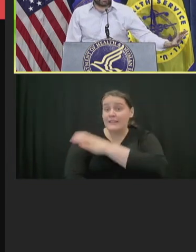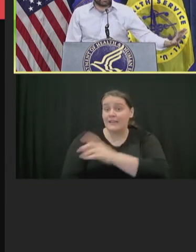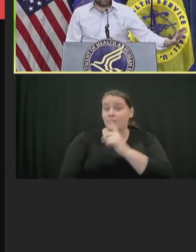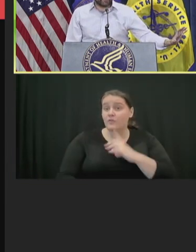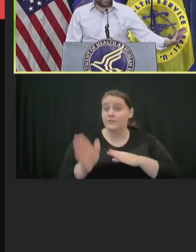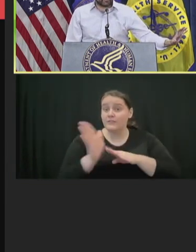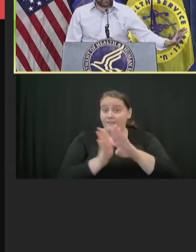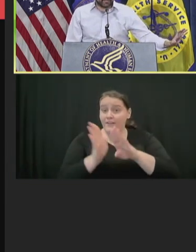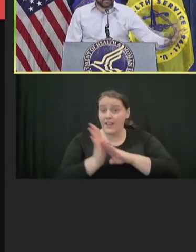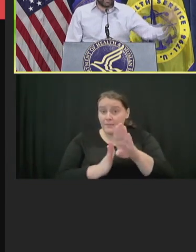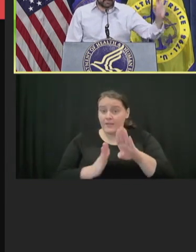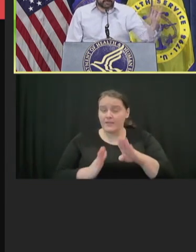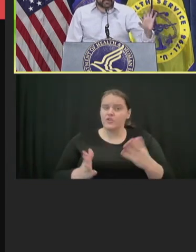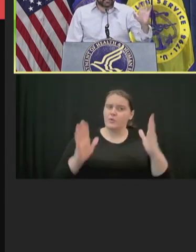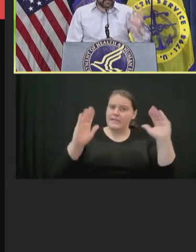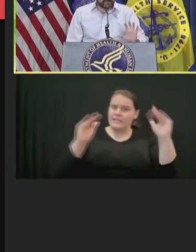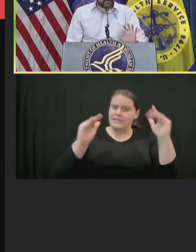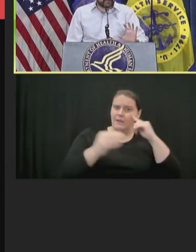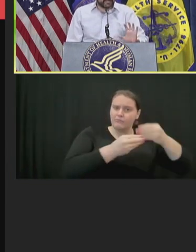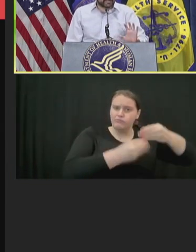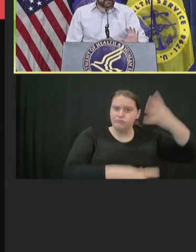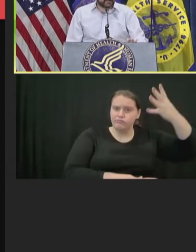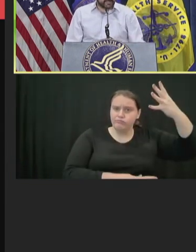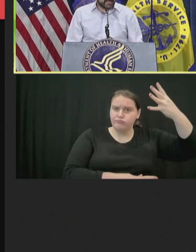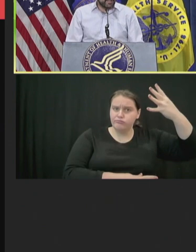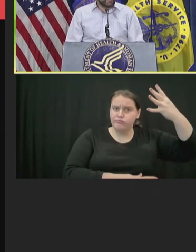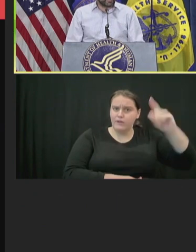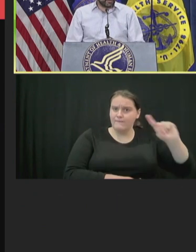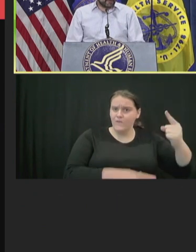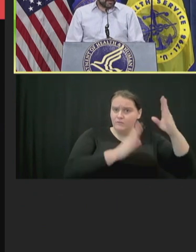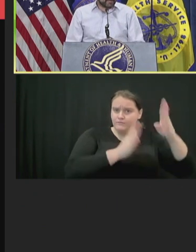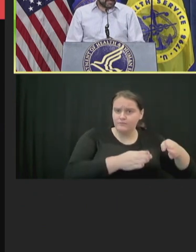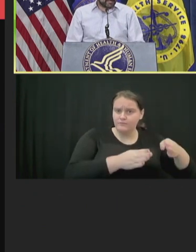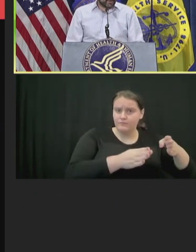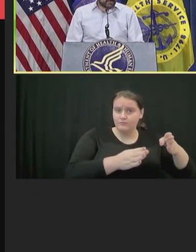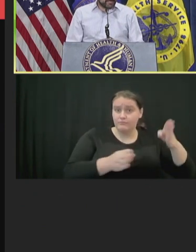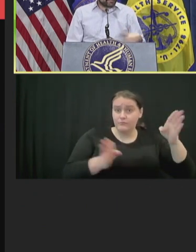in phase 1 and attrition as you go to phase 3. But our pipeline at the moment is a bit